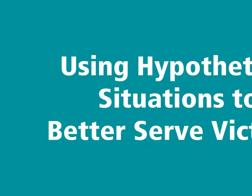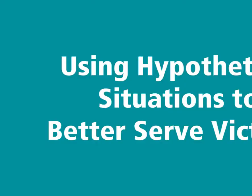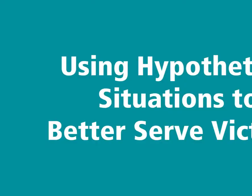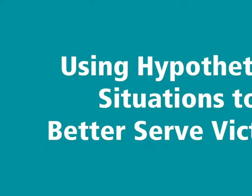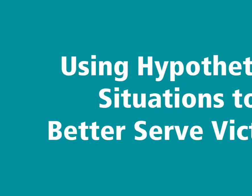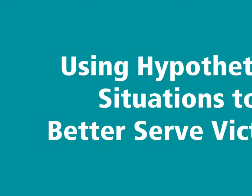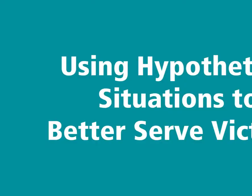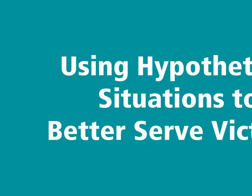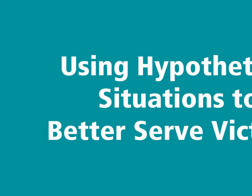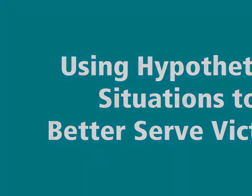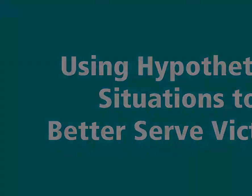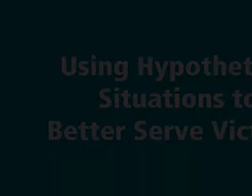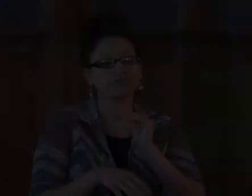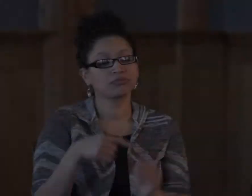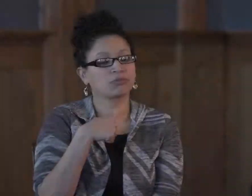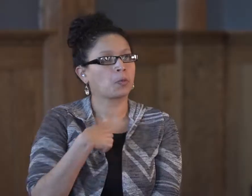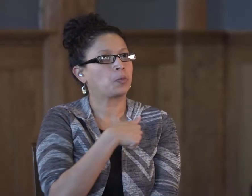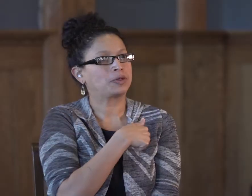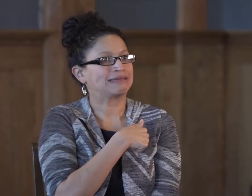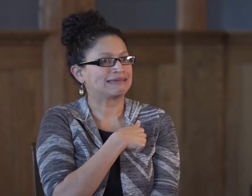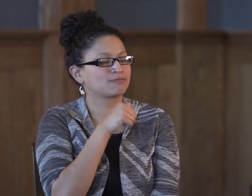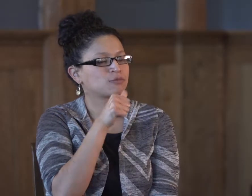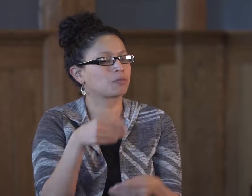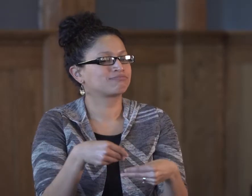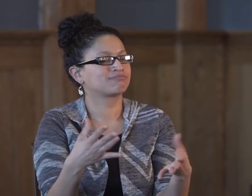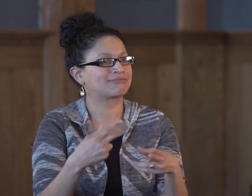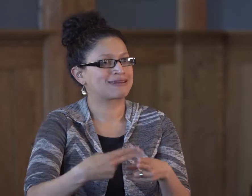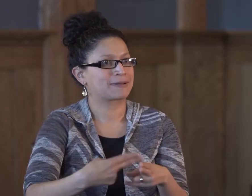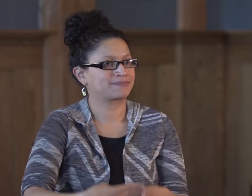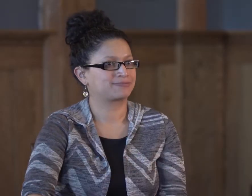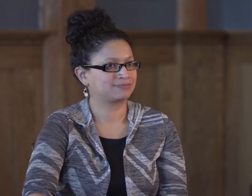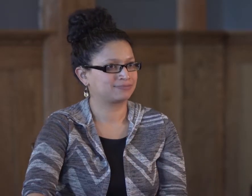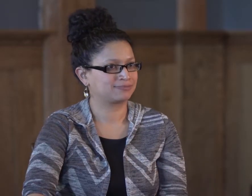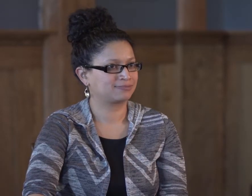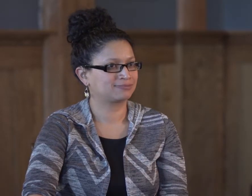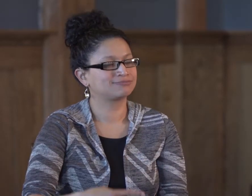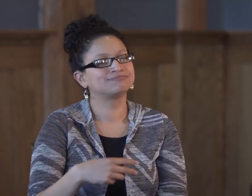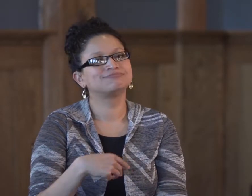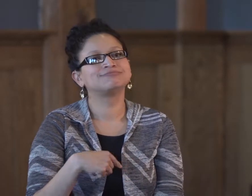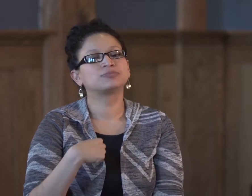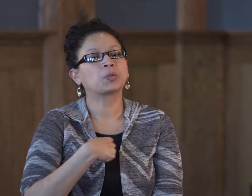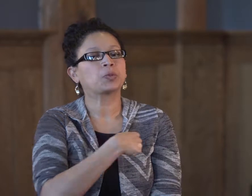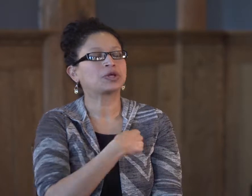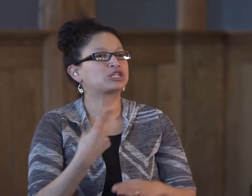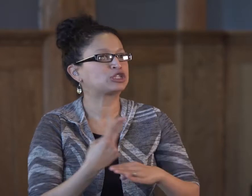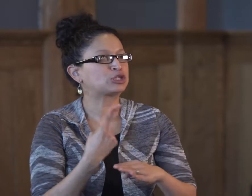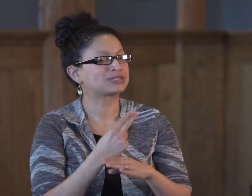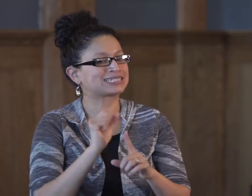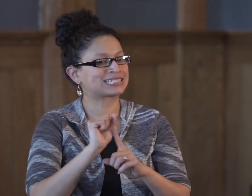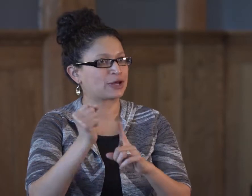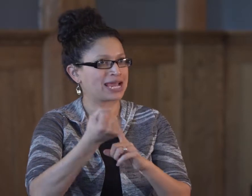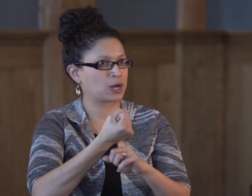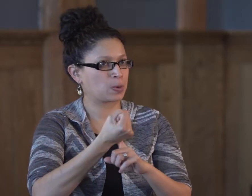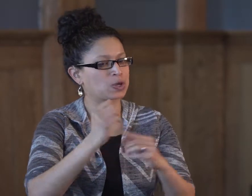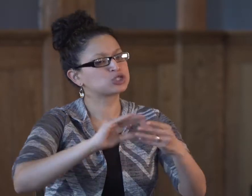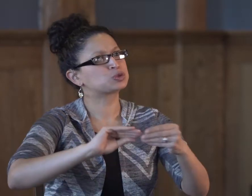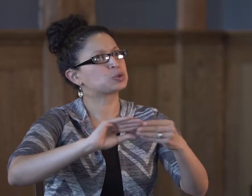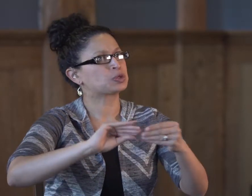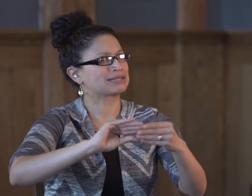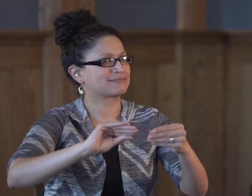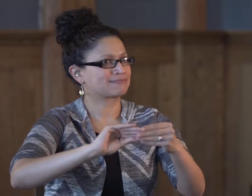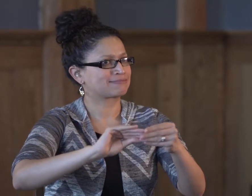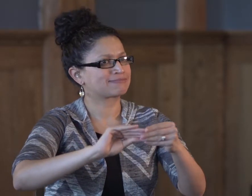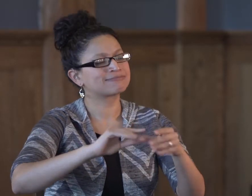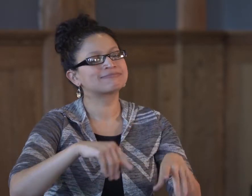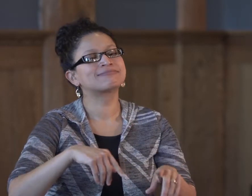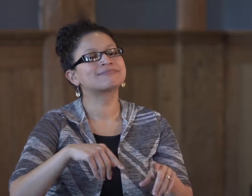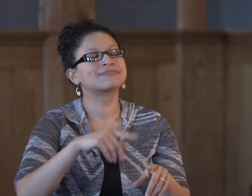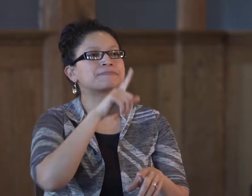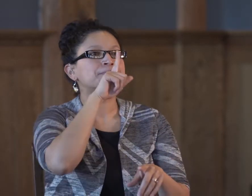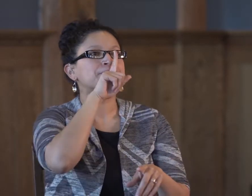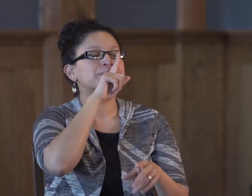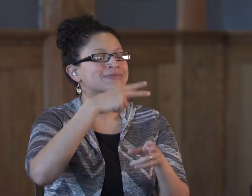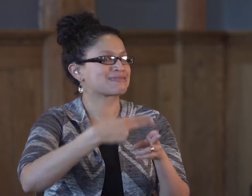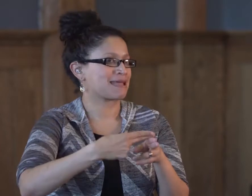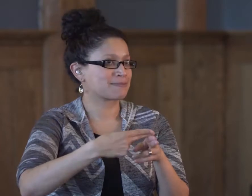So, within our SART team, we do not use names of individuals. We discuss scenarios, but